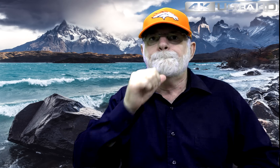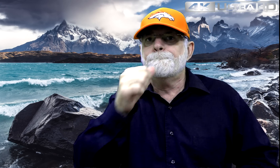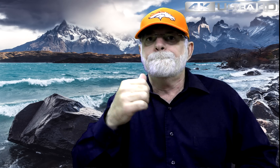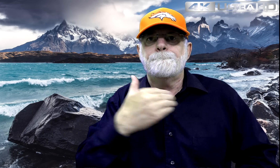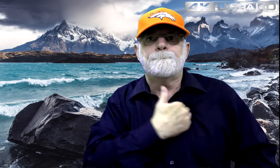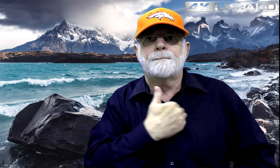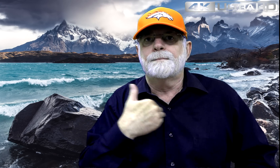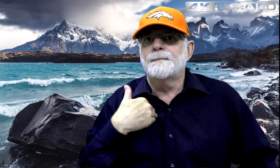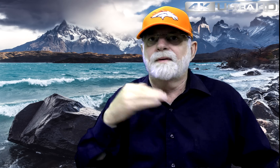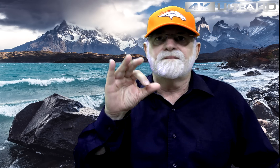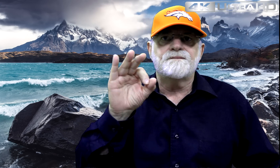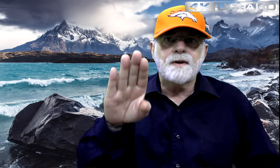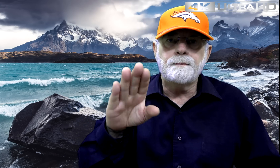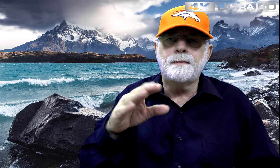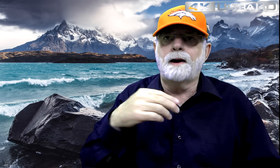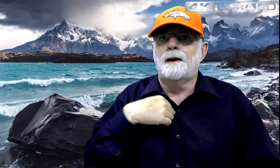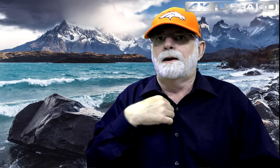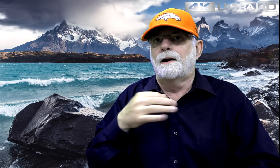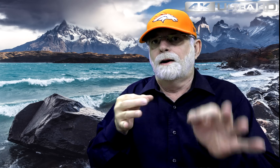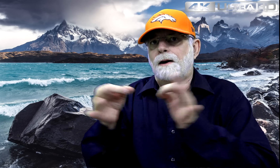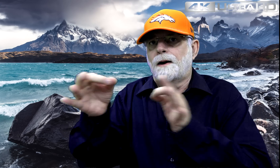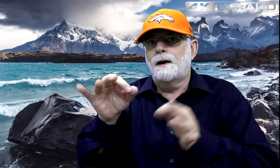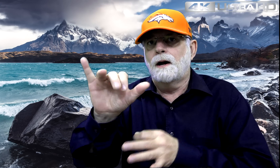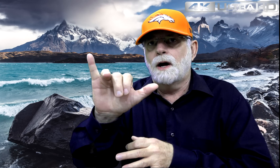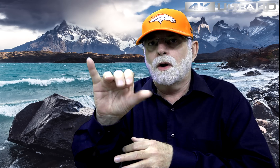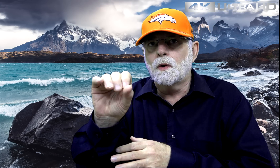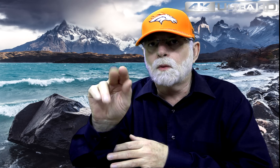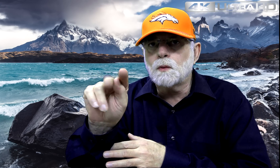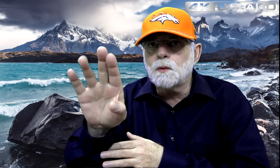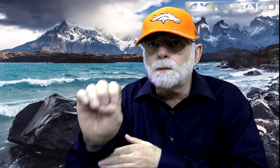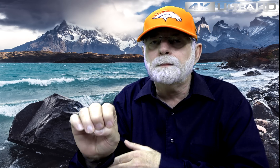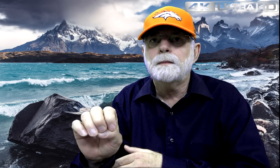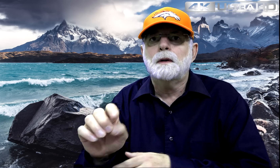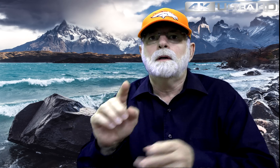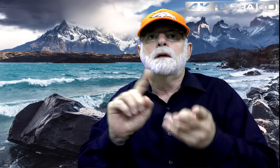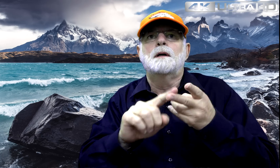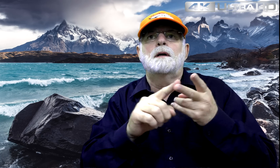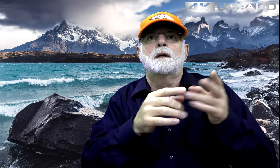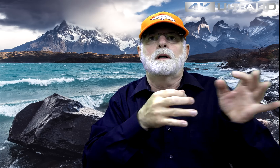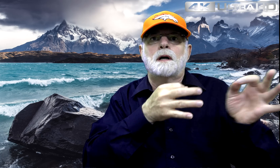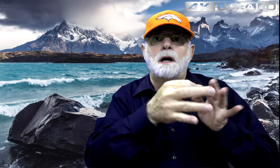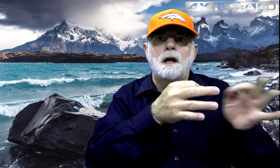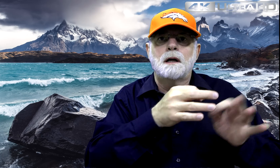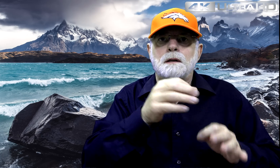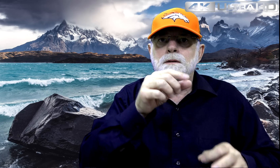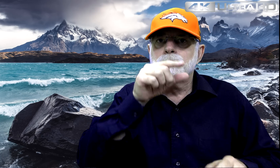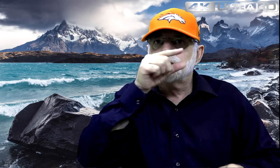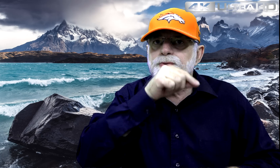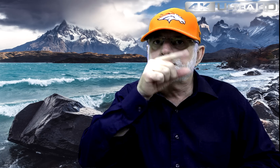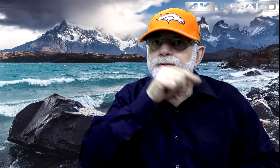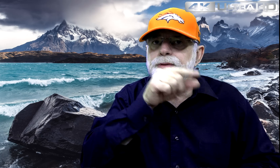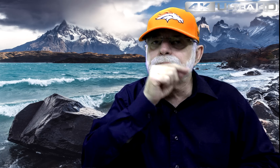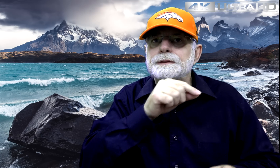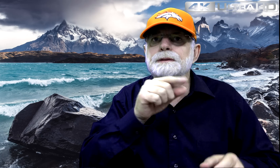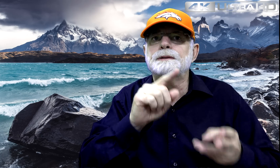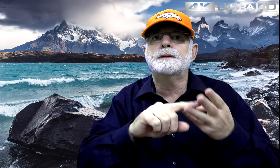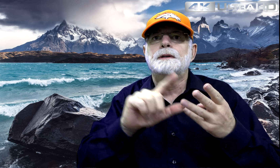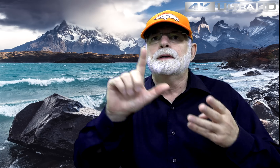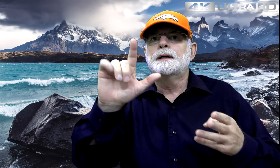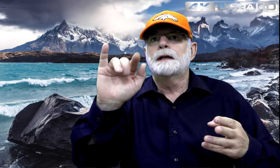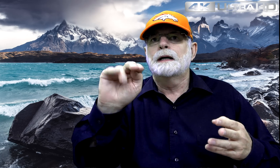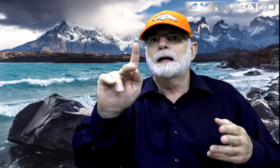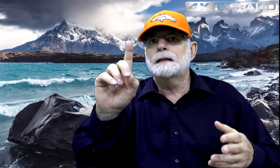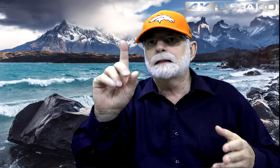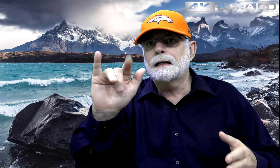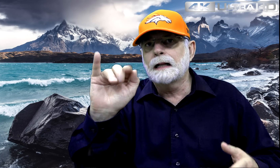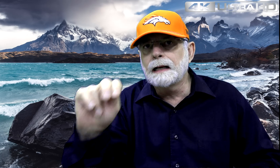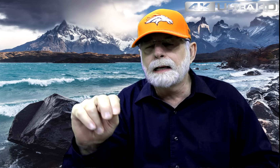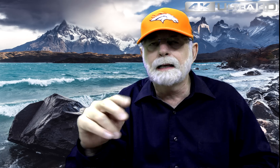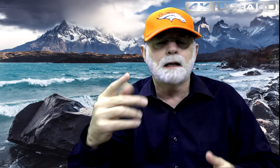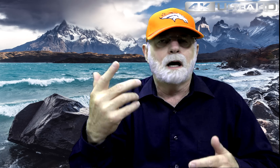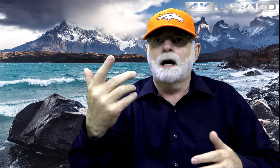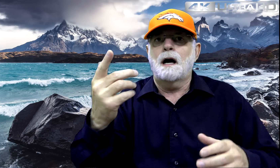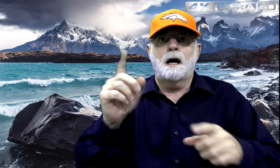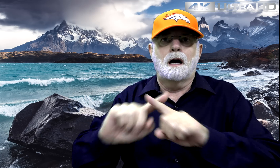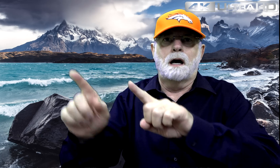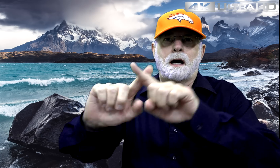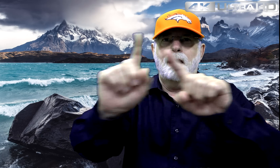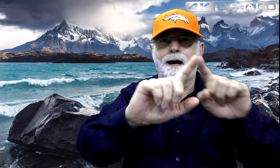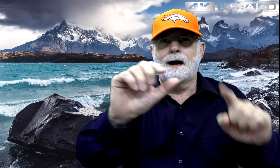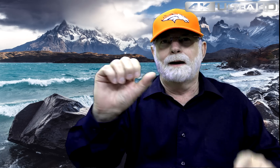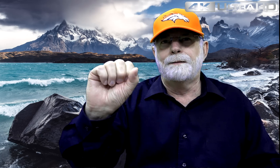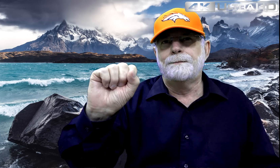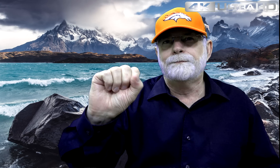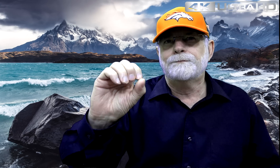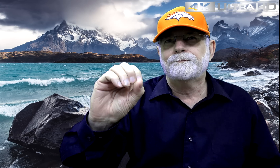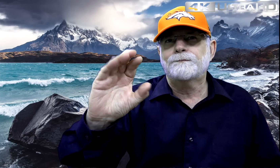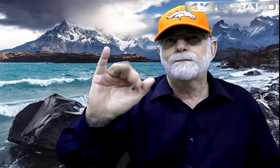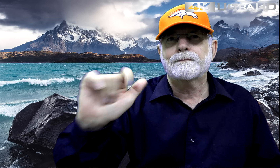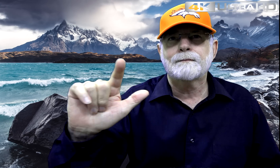It’s better than a phone call and explaining to a lot of people or Facebook sometimes people aren’t members of Facebook or explaining on YouTube or Explaining on Twitter or LinkedIn,